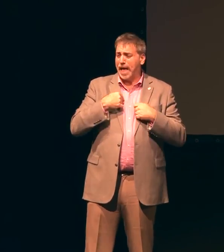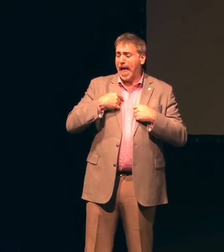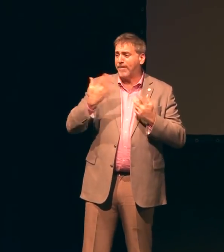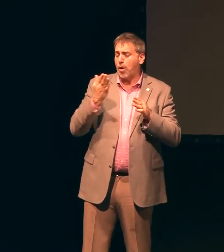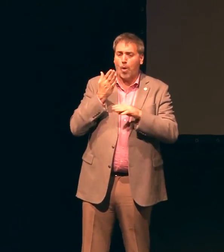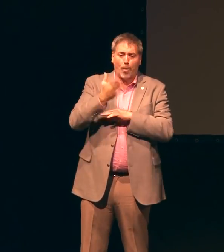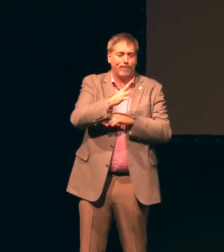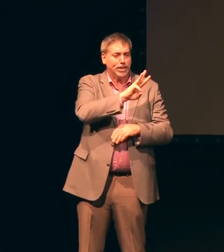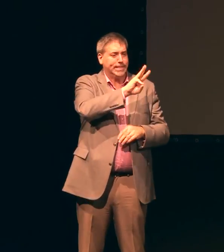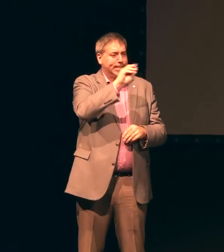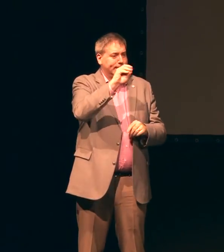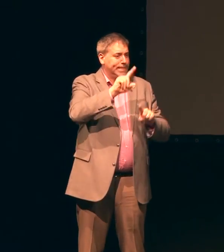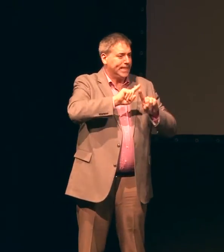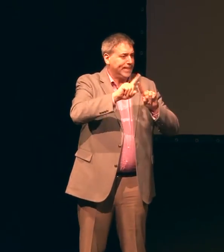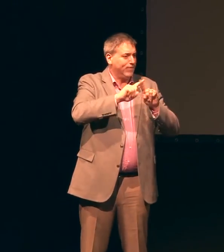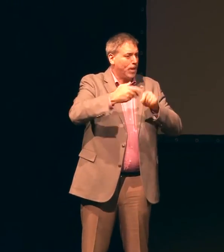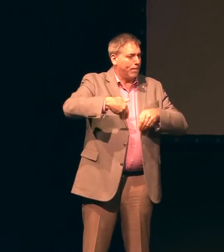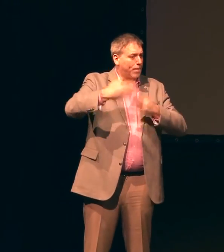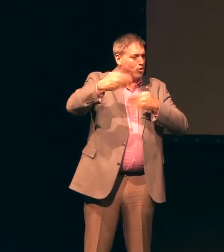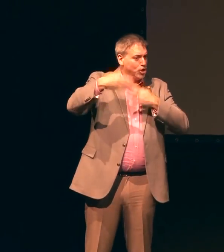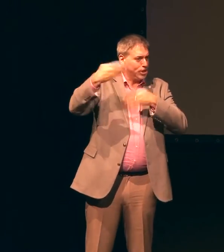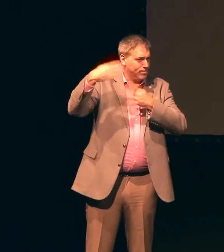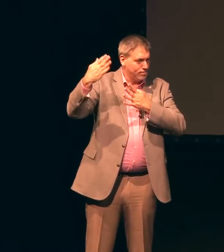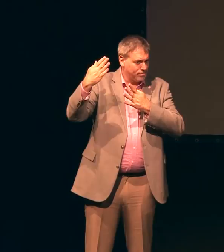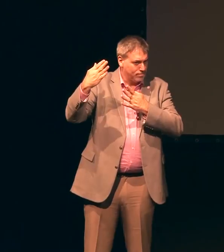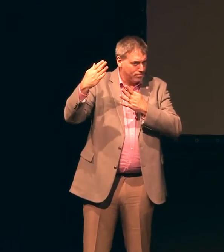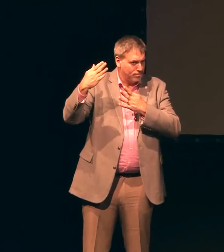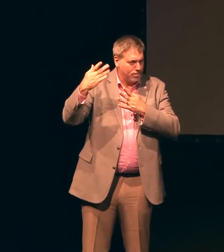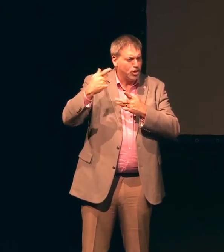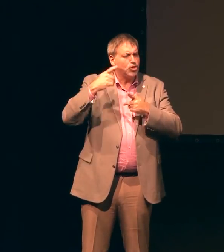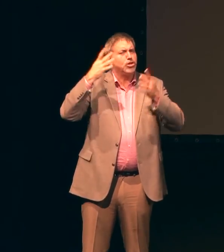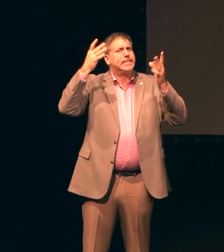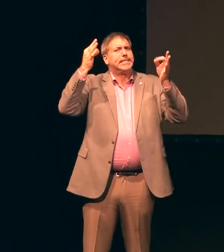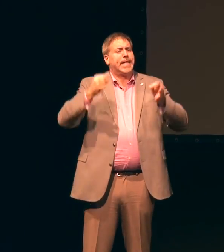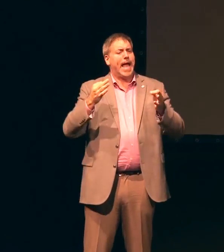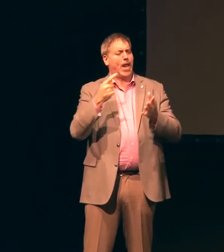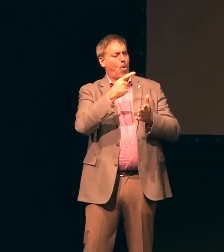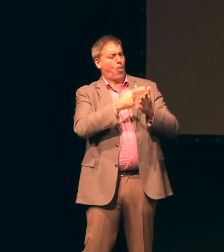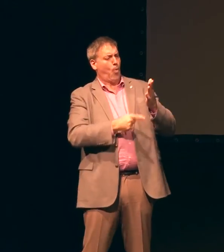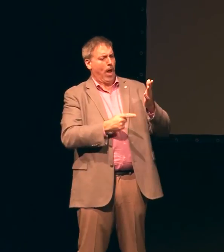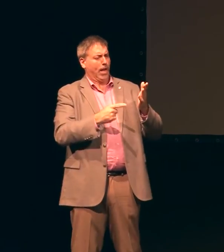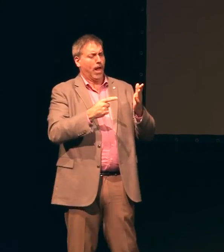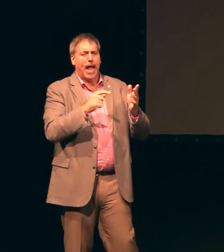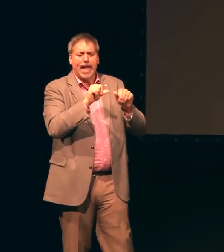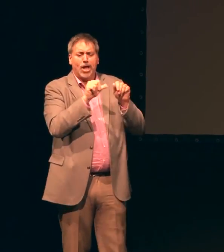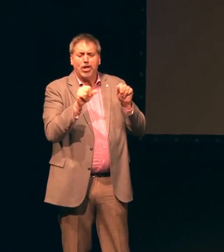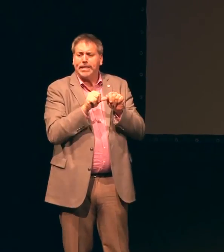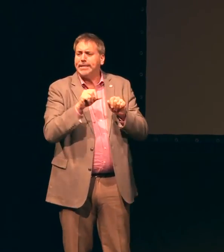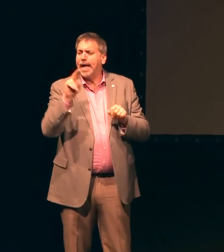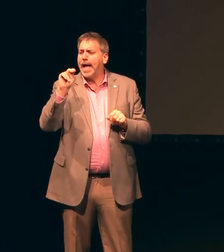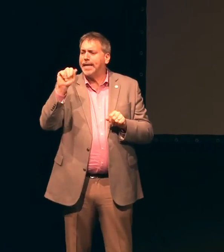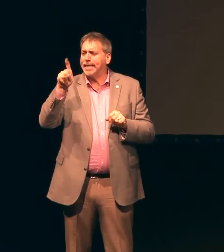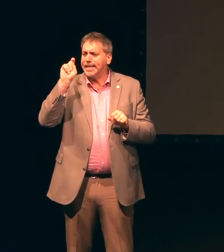discussions. And we tend to have over 60 various motions. And then we decide which